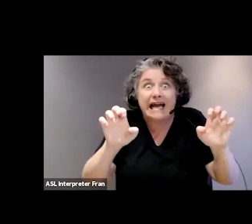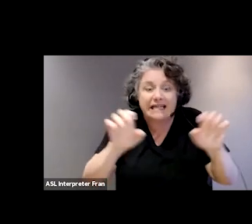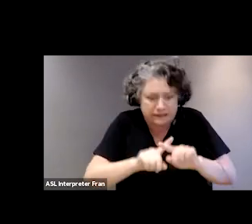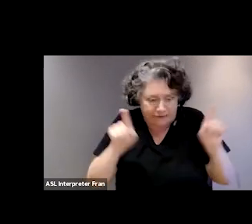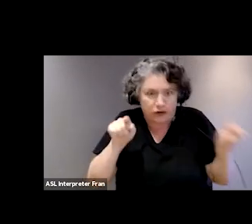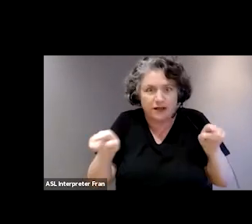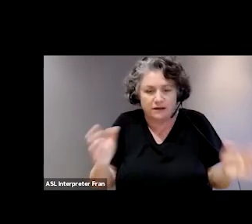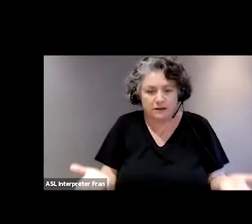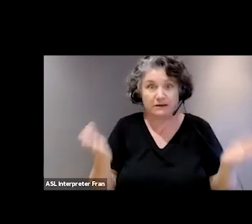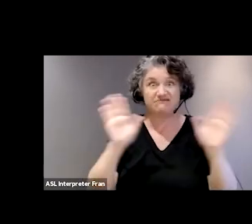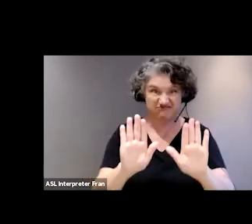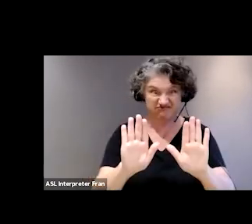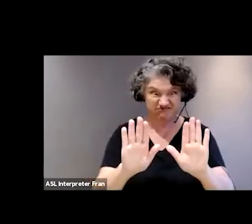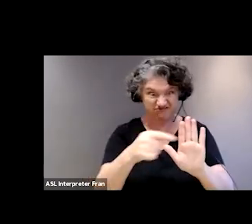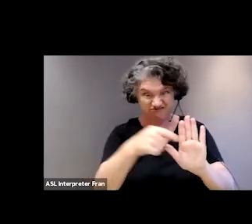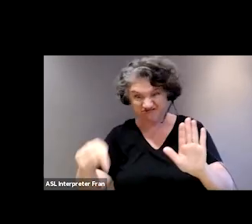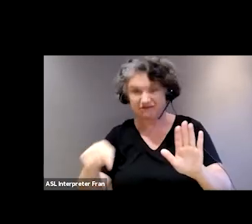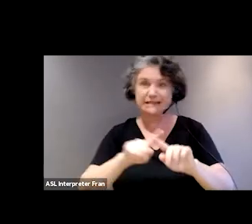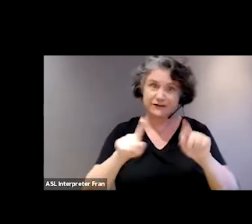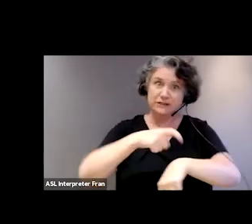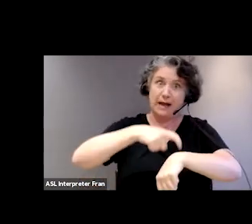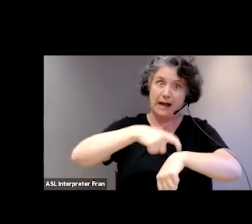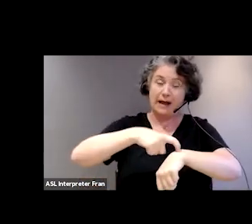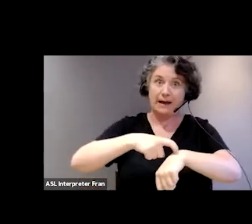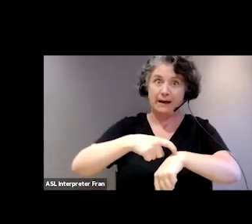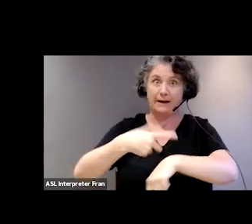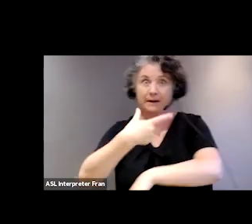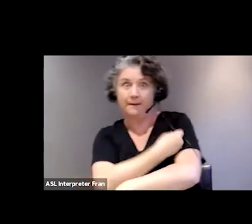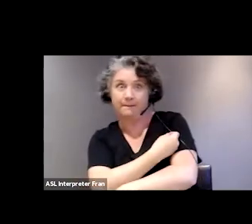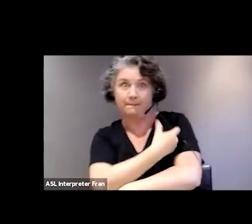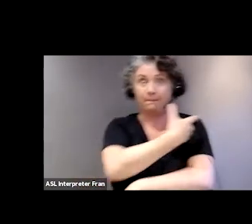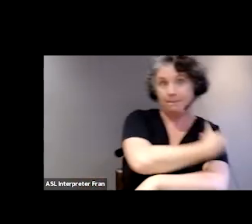health units that are updating the provincial